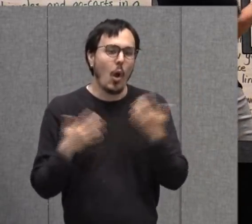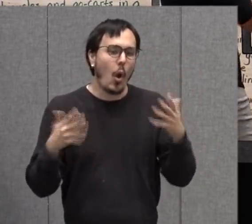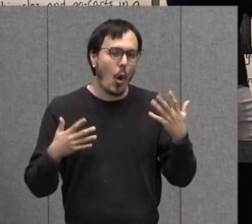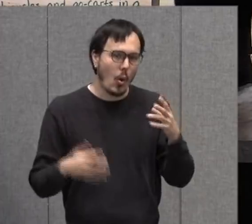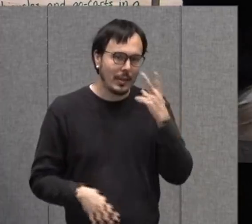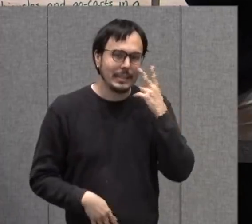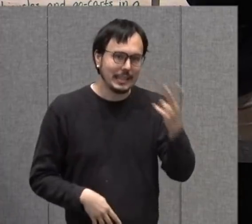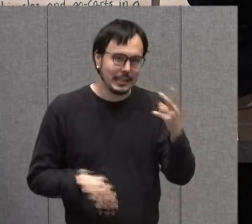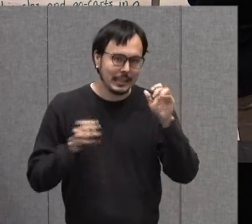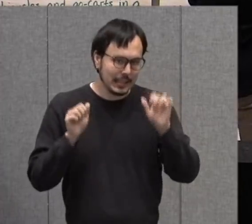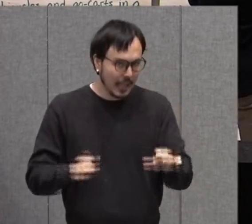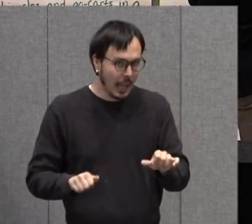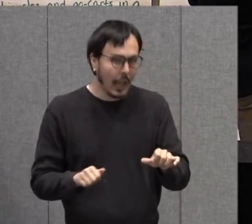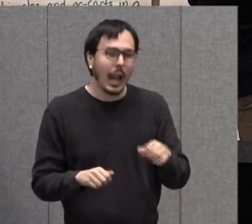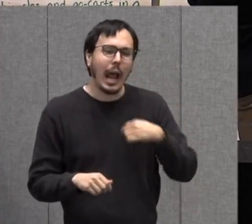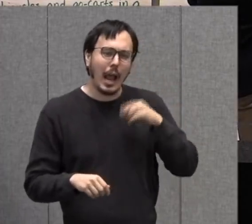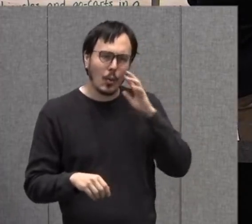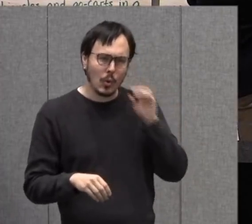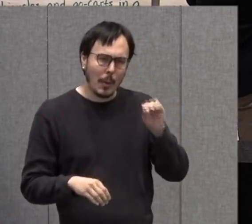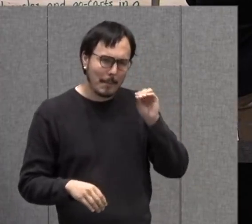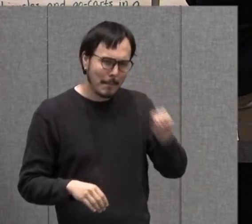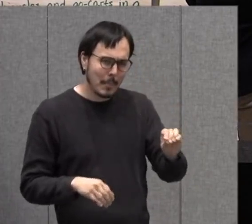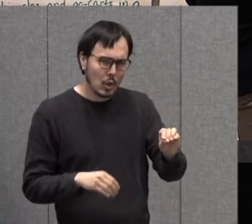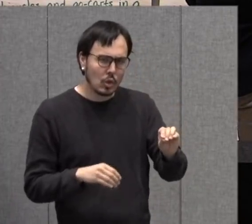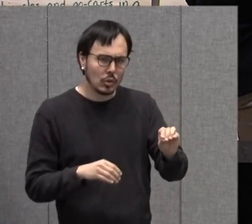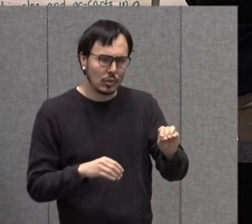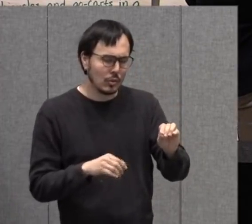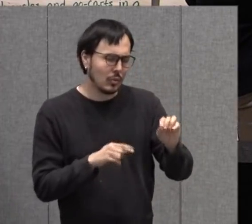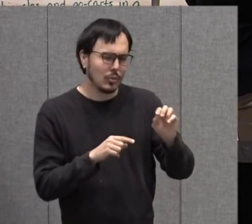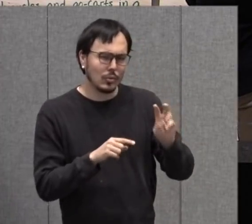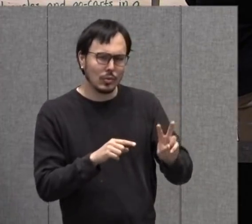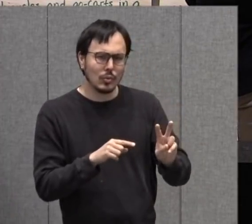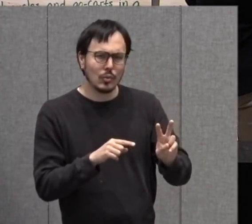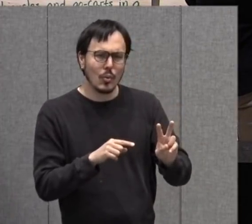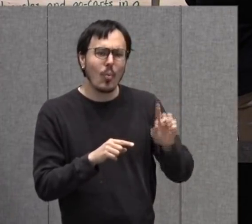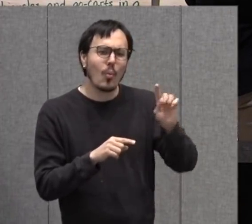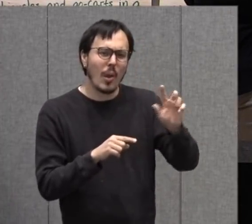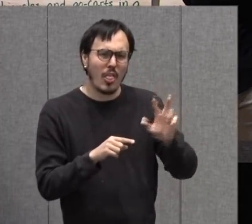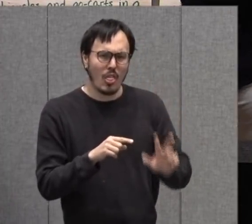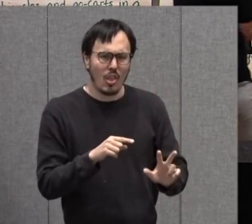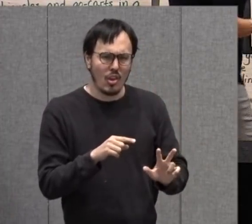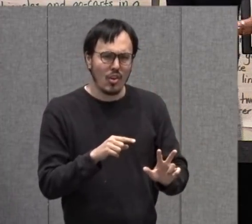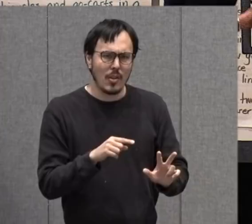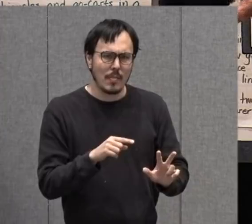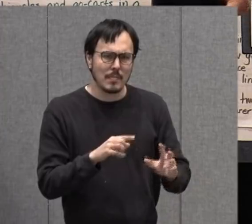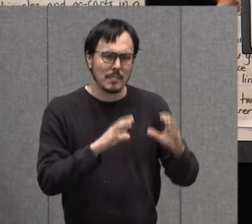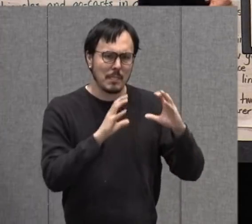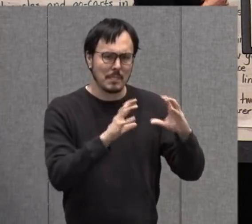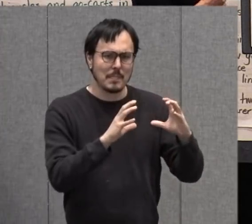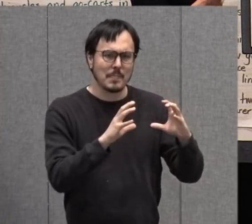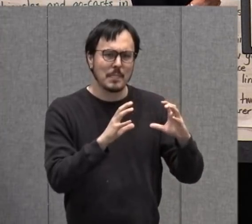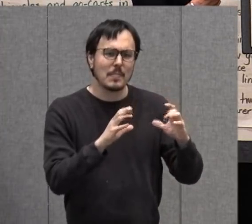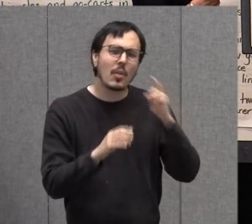And I'm gonna put two and one third right about here on my empty number line.